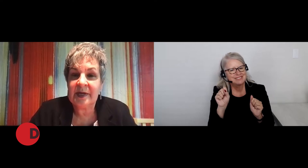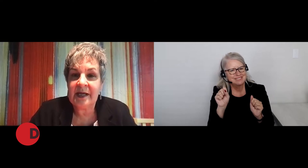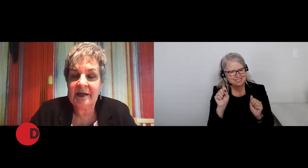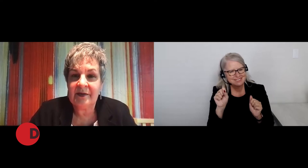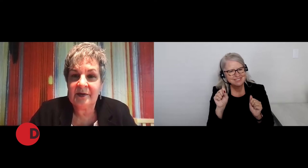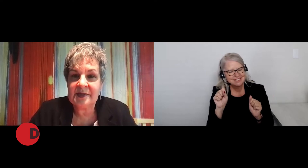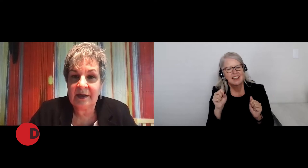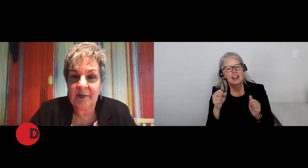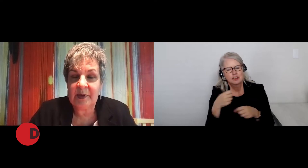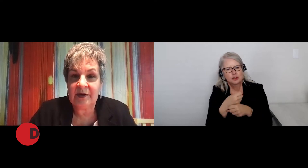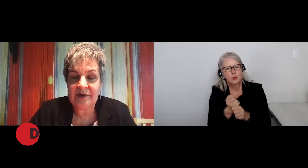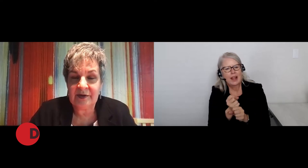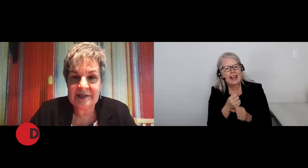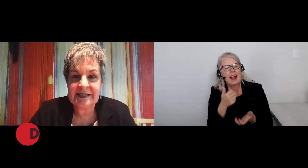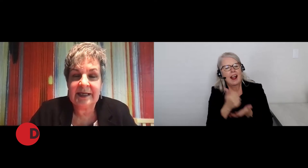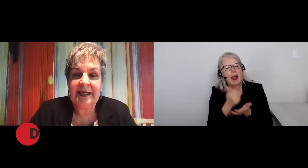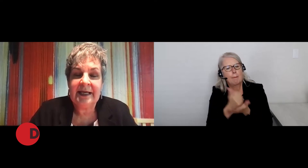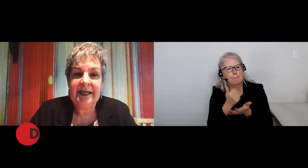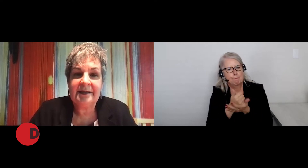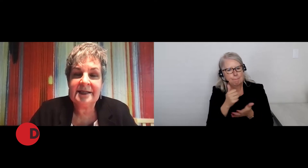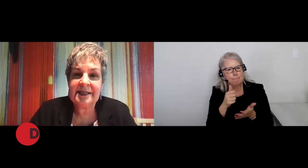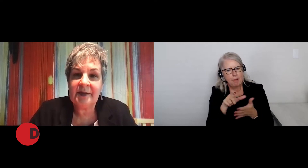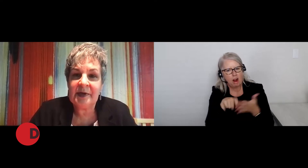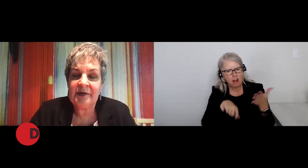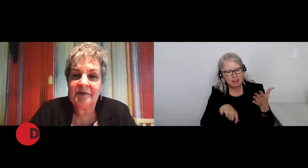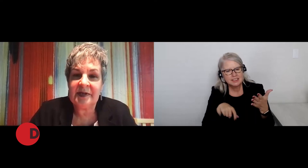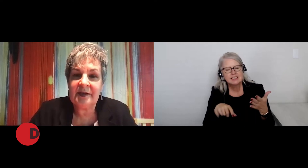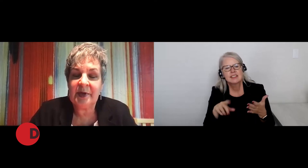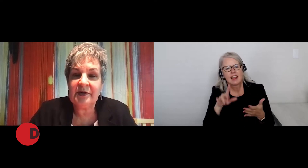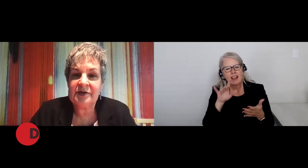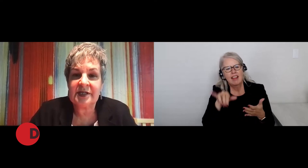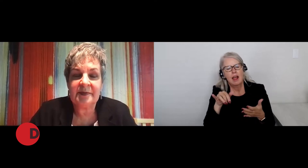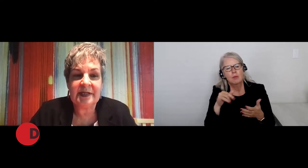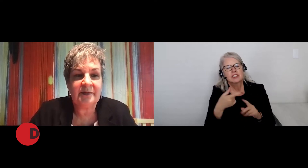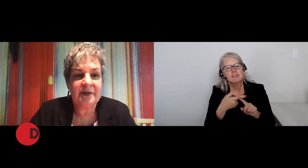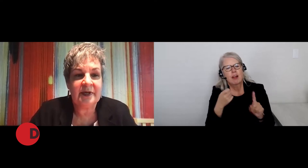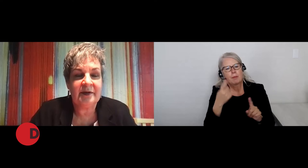We worked with CHS to create help articles, that was from one